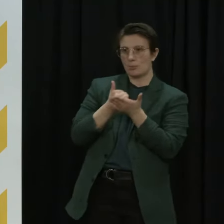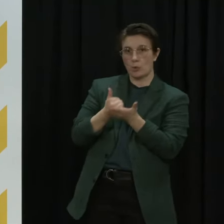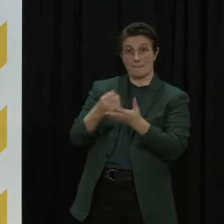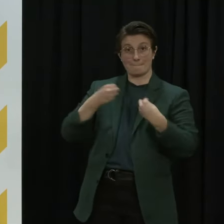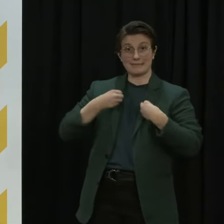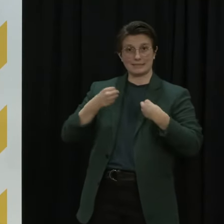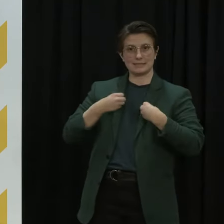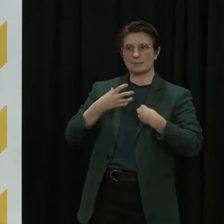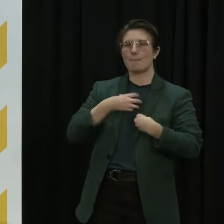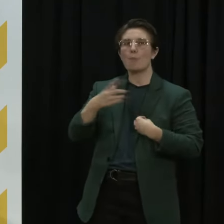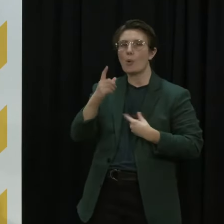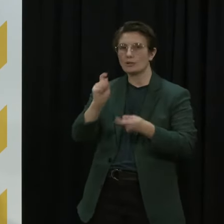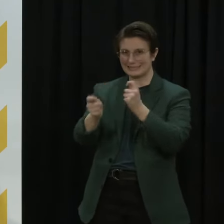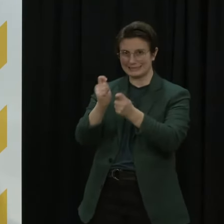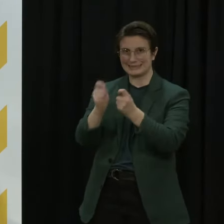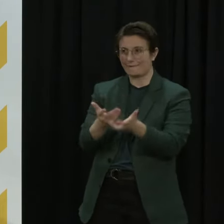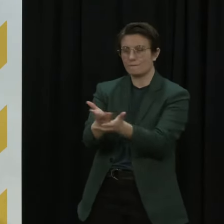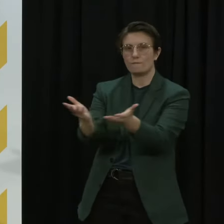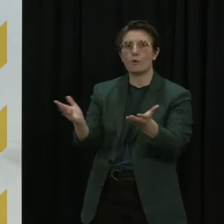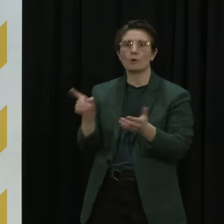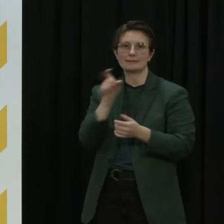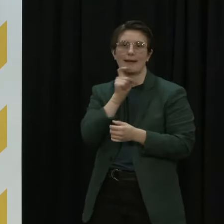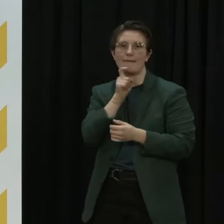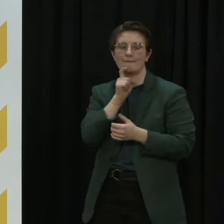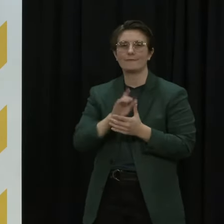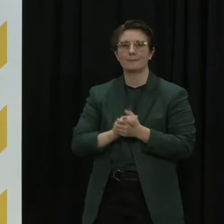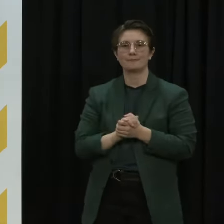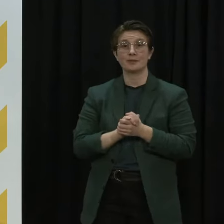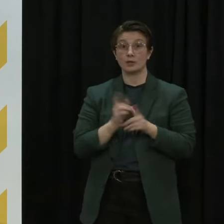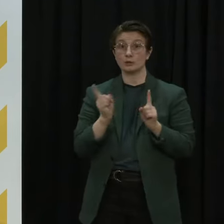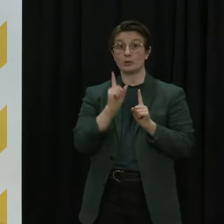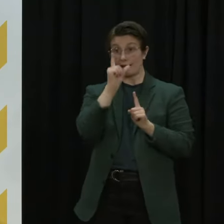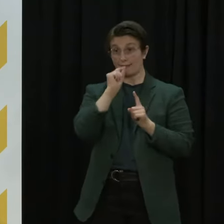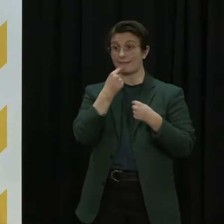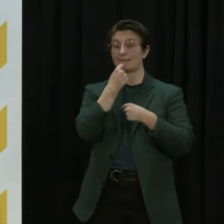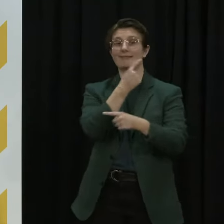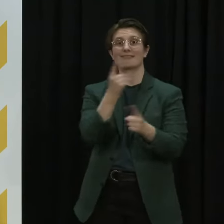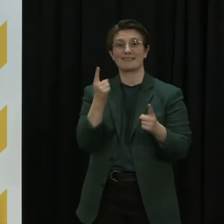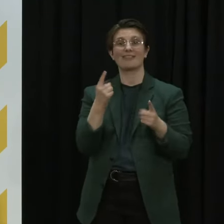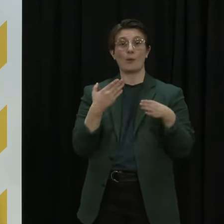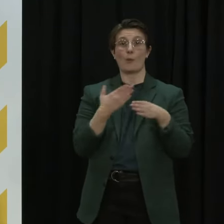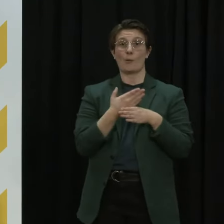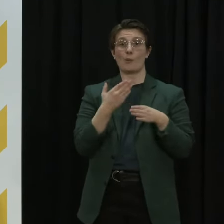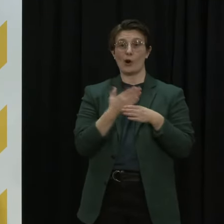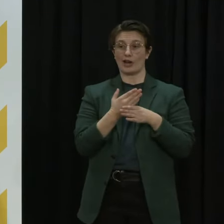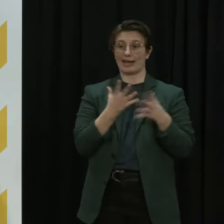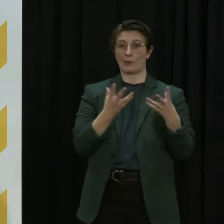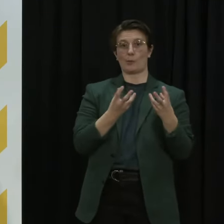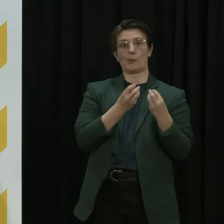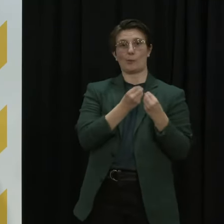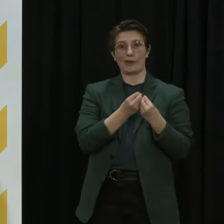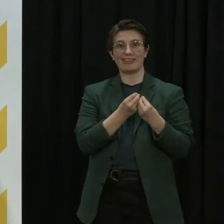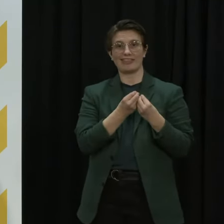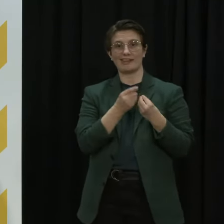The Ministry of business, innovation and employment is